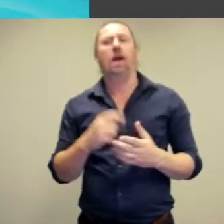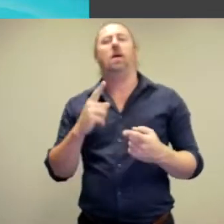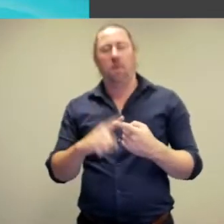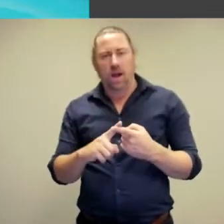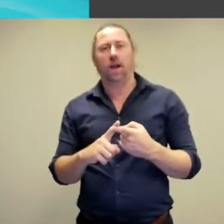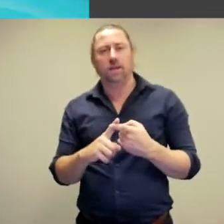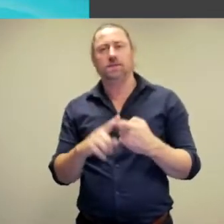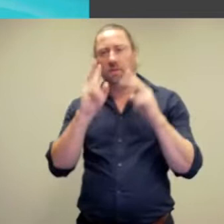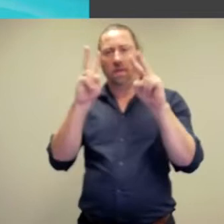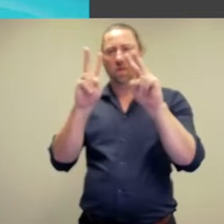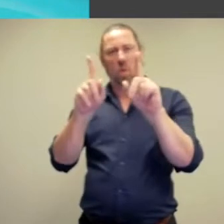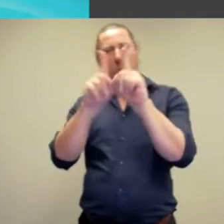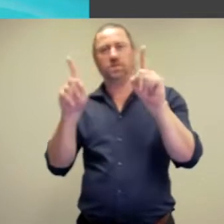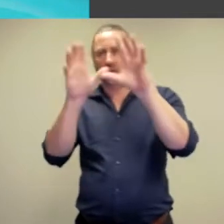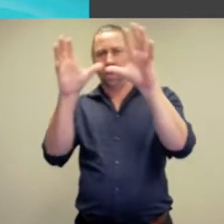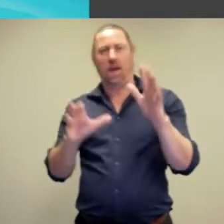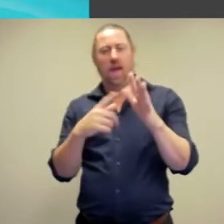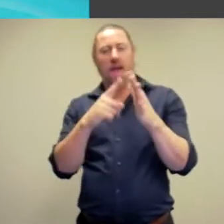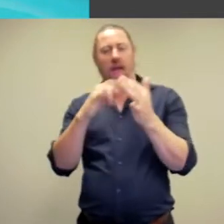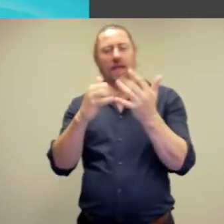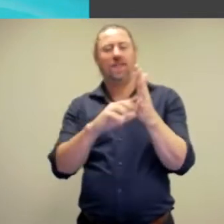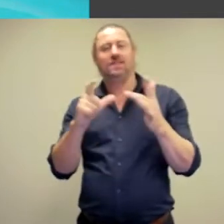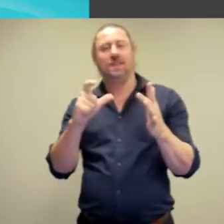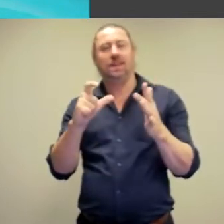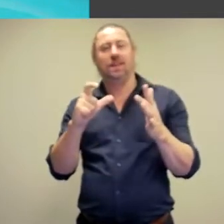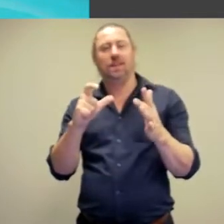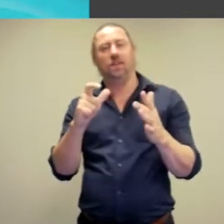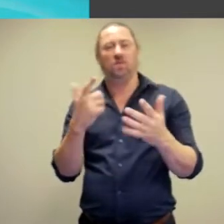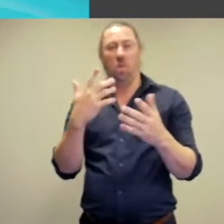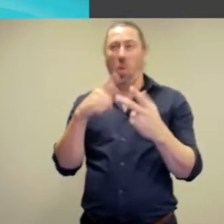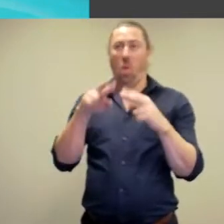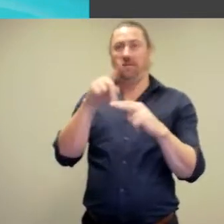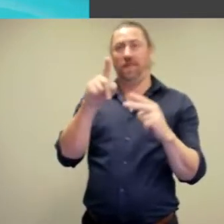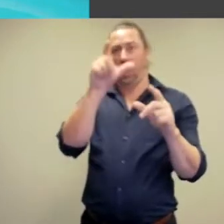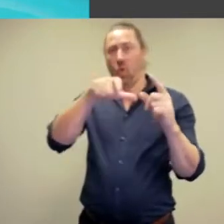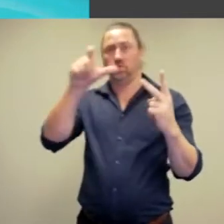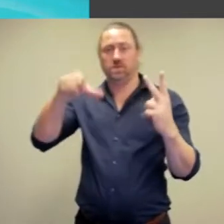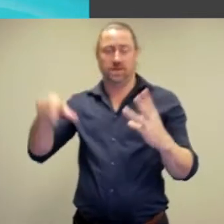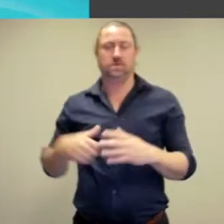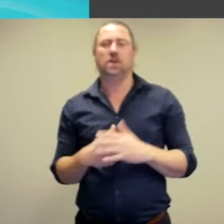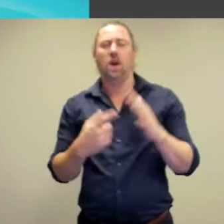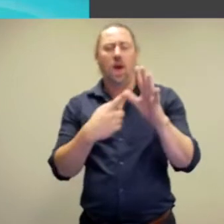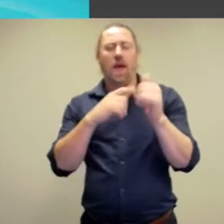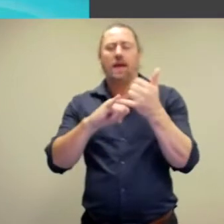of this new body of content.